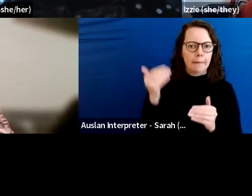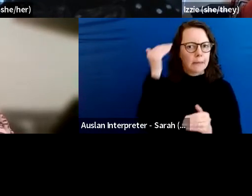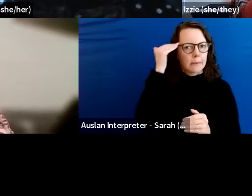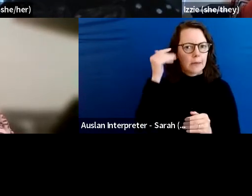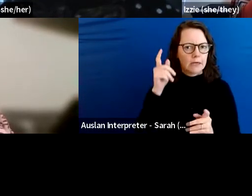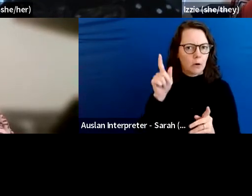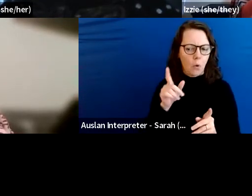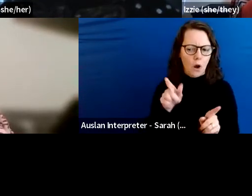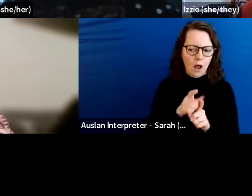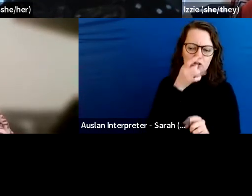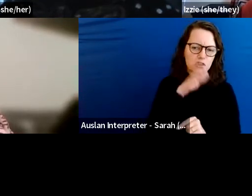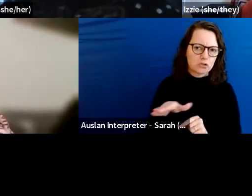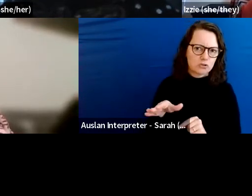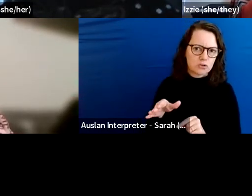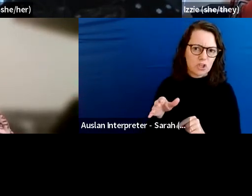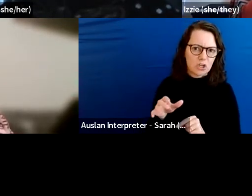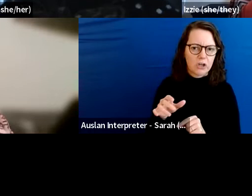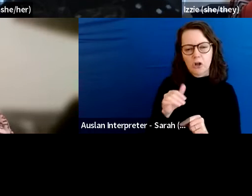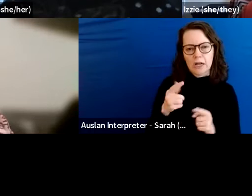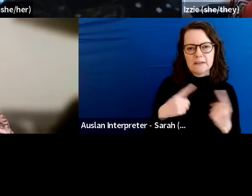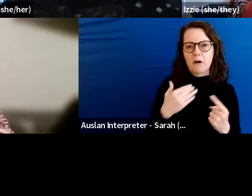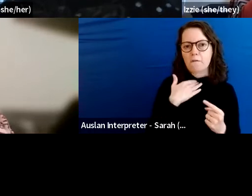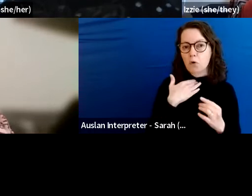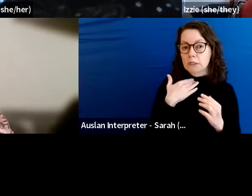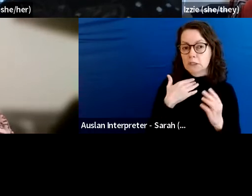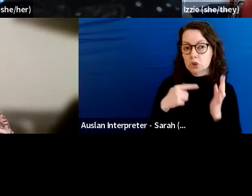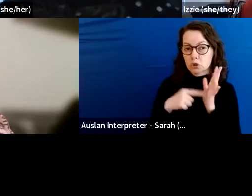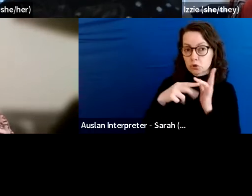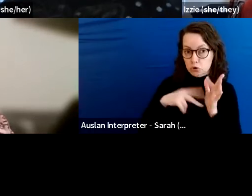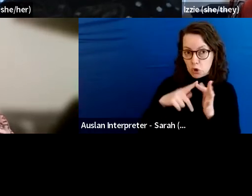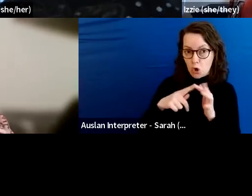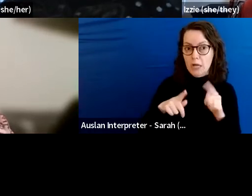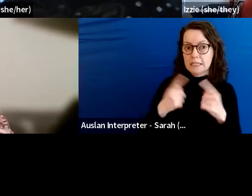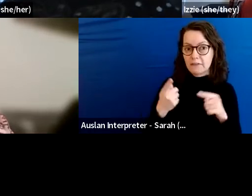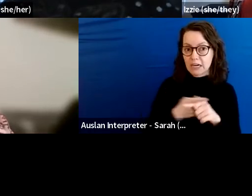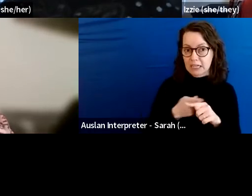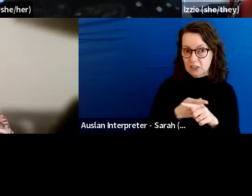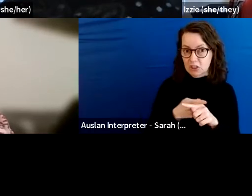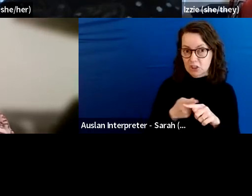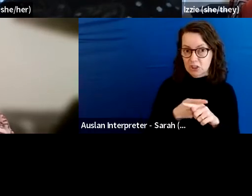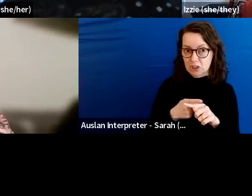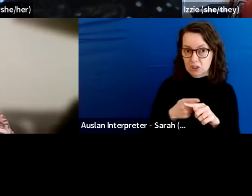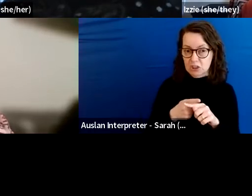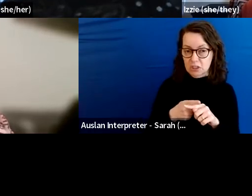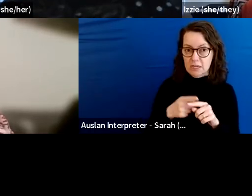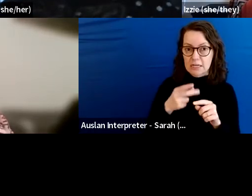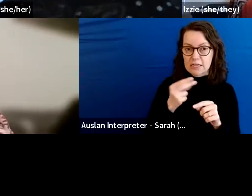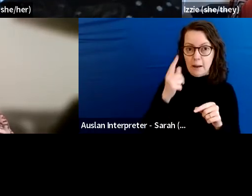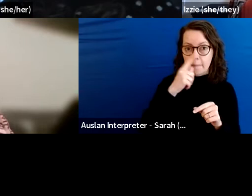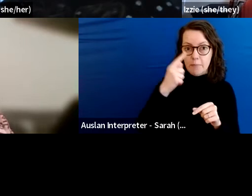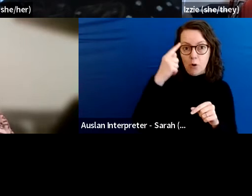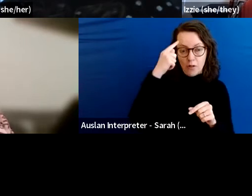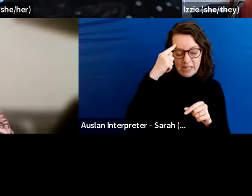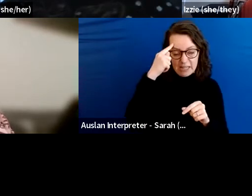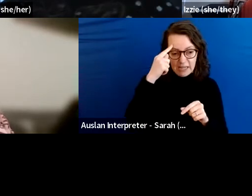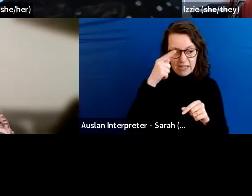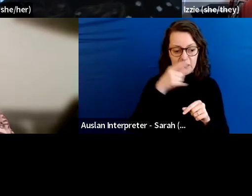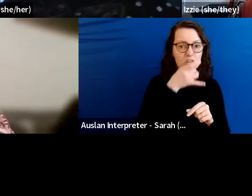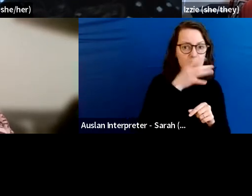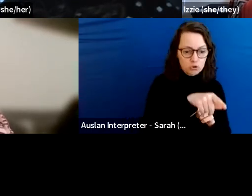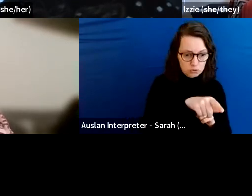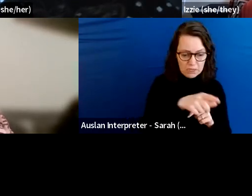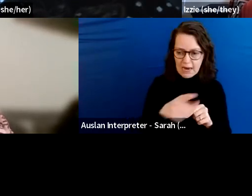You know when you talk to children, you use that different time and, you know, a lot of people use a similar time with people with disabilities or assume in capability.